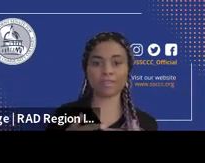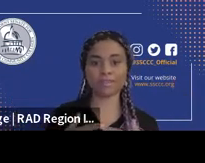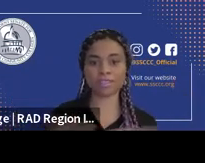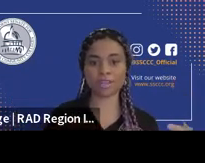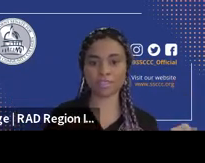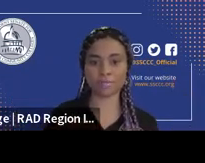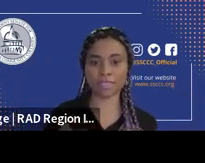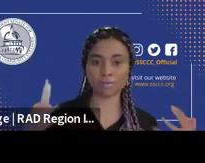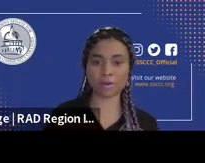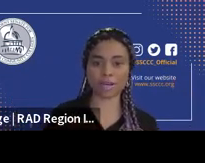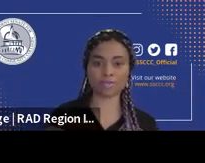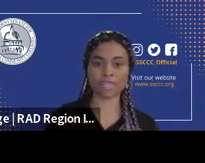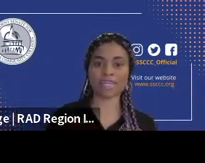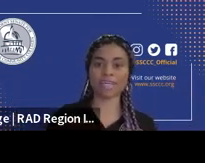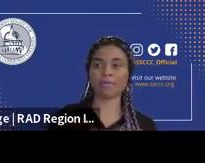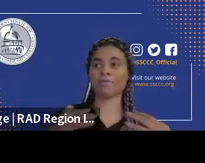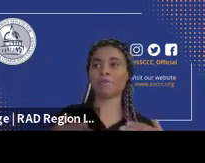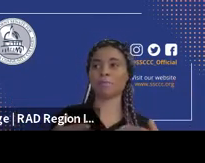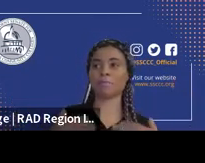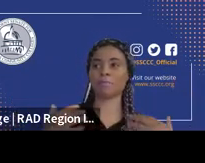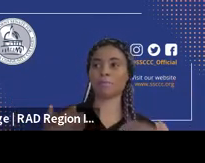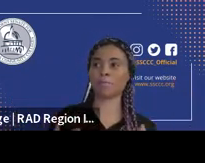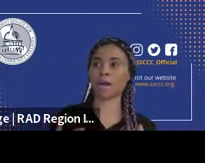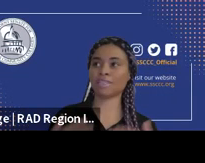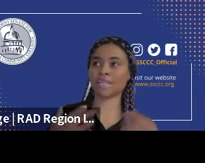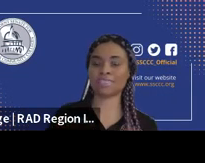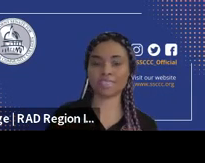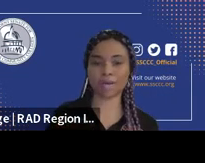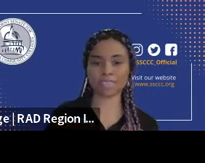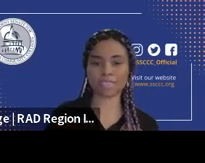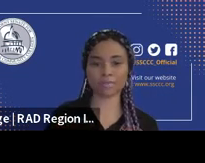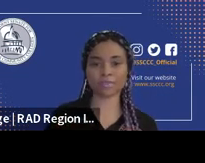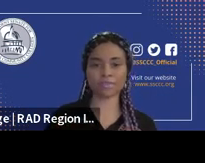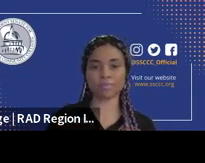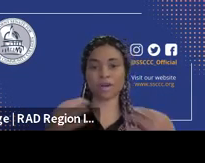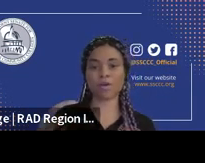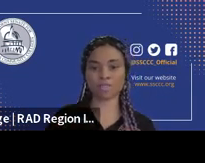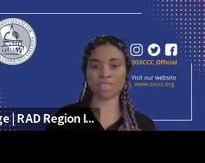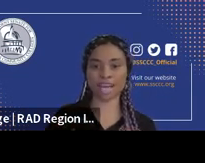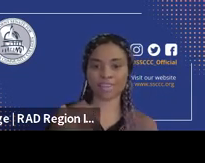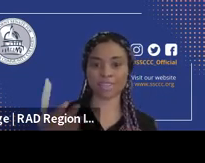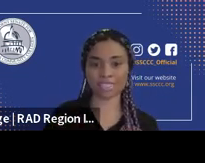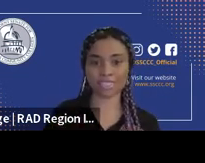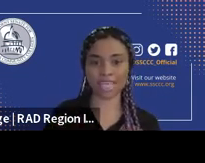Were in charge of the many programs like with the brought an idea by disabled students be open to that.